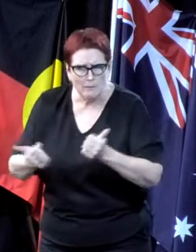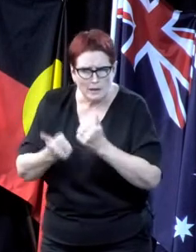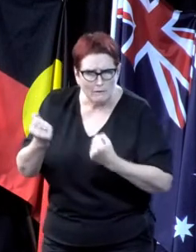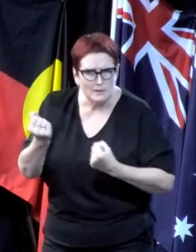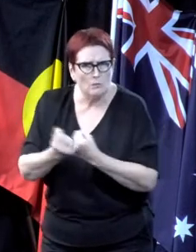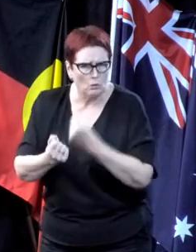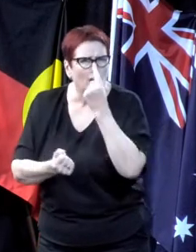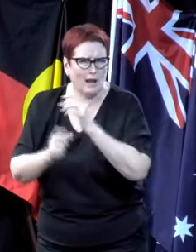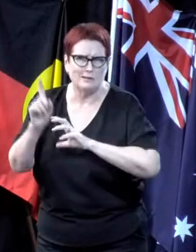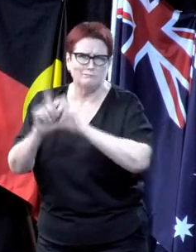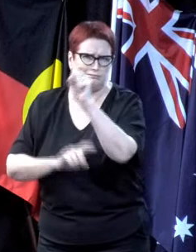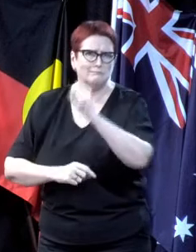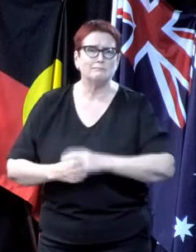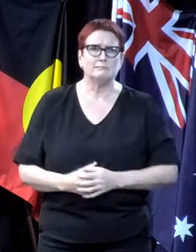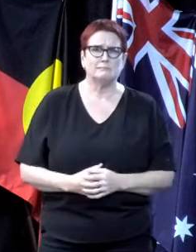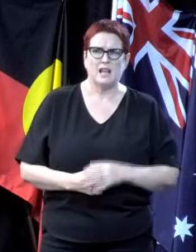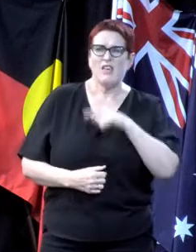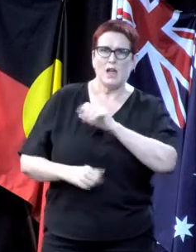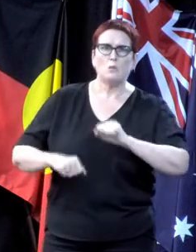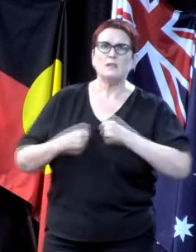the moral imperative and our core business.